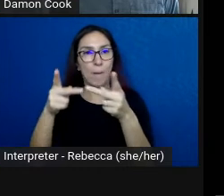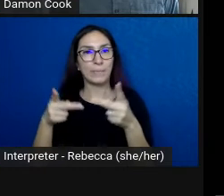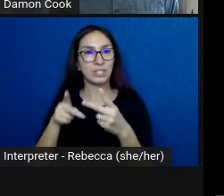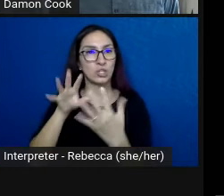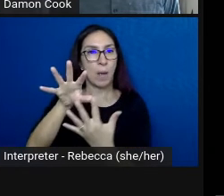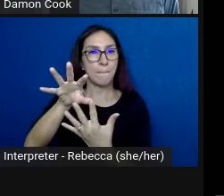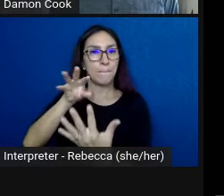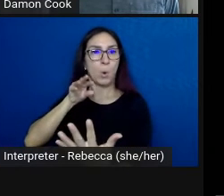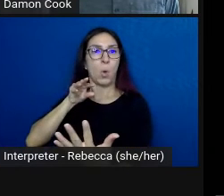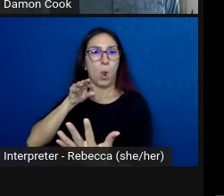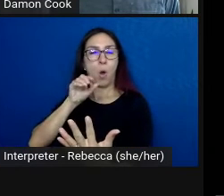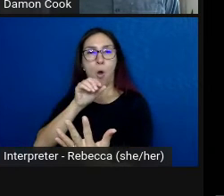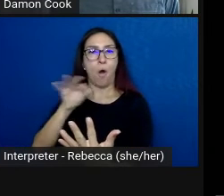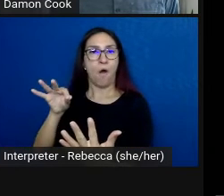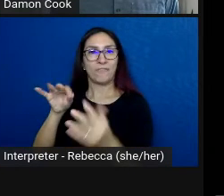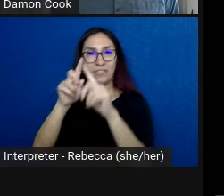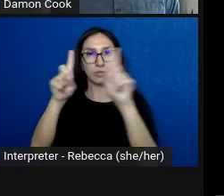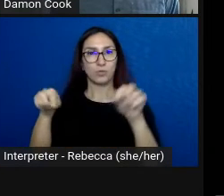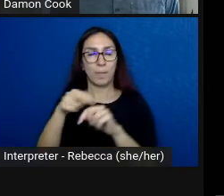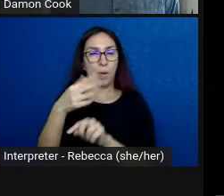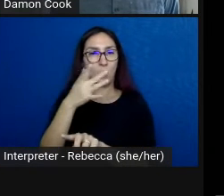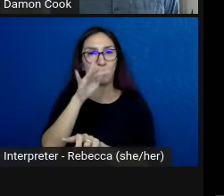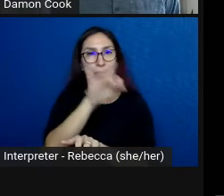When tab two, it'll still be visible to screen readers.